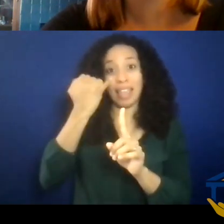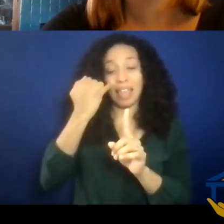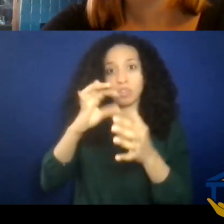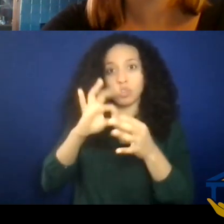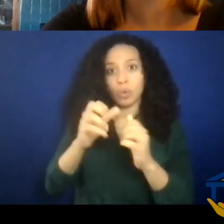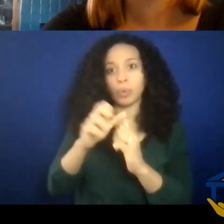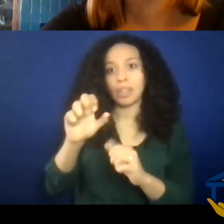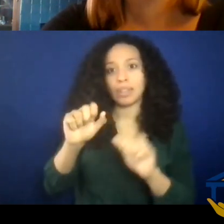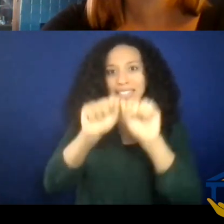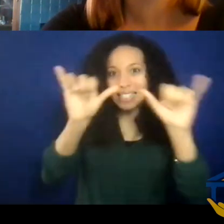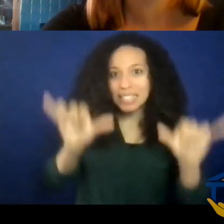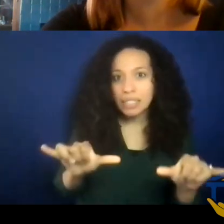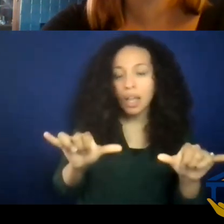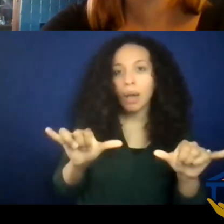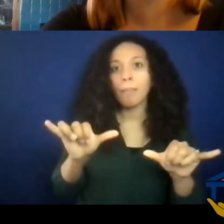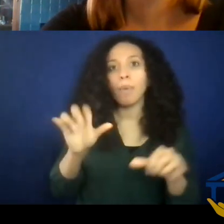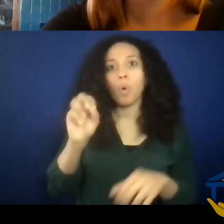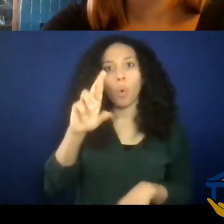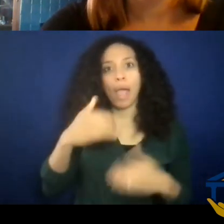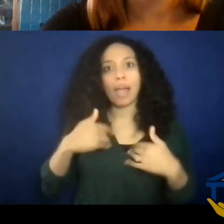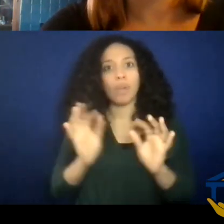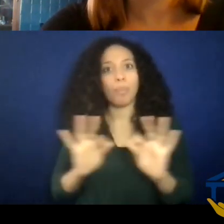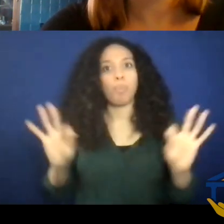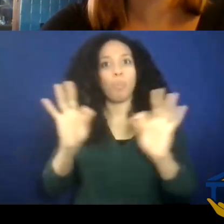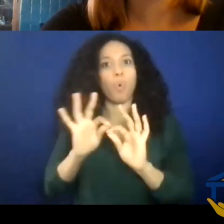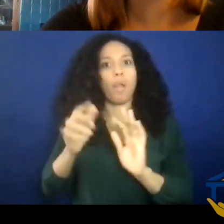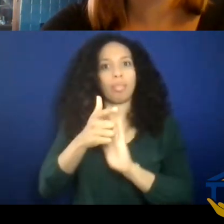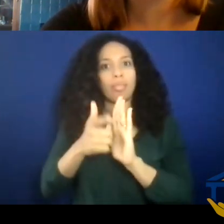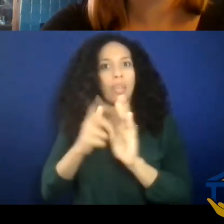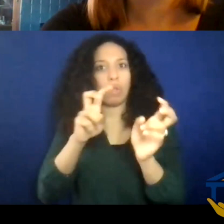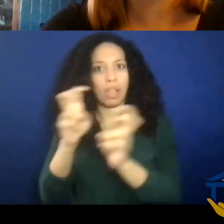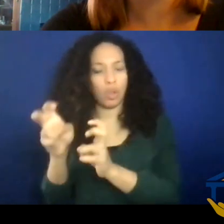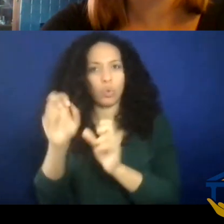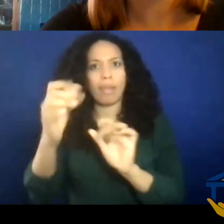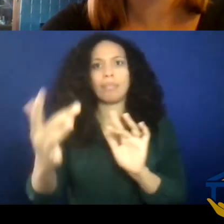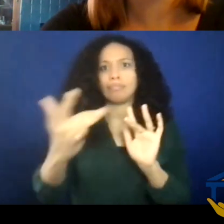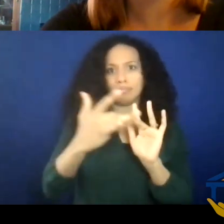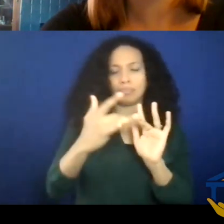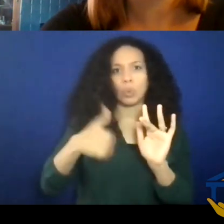it has an important legal issue. So, I put the phone number at the bottom of this slide